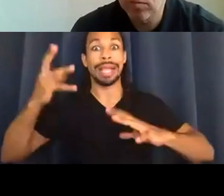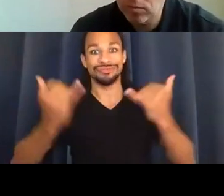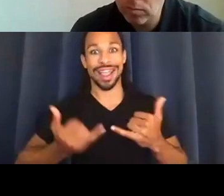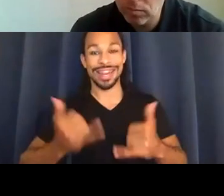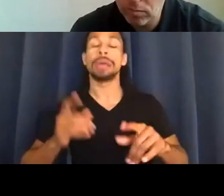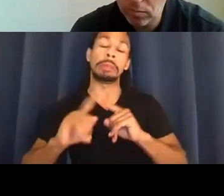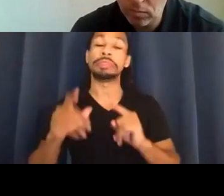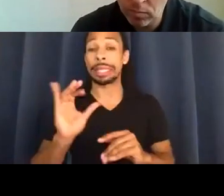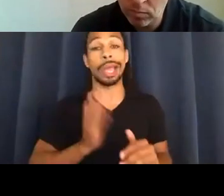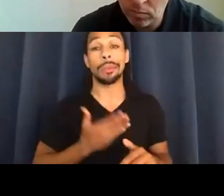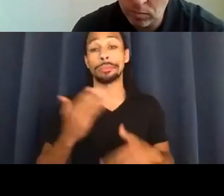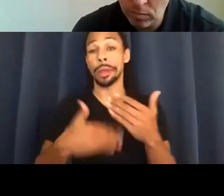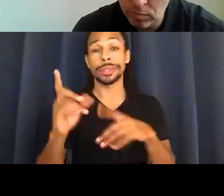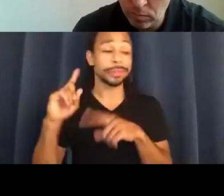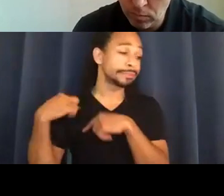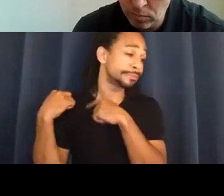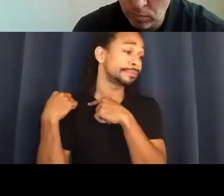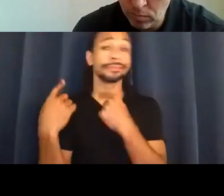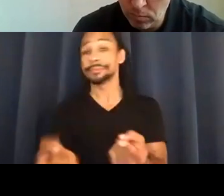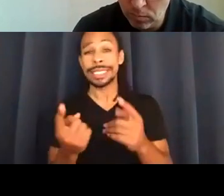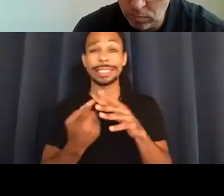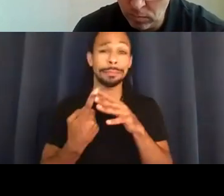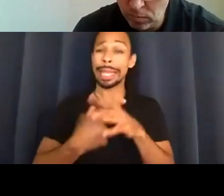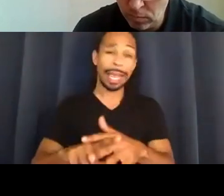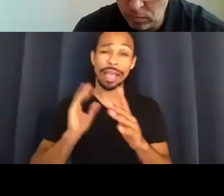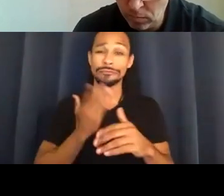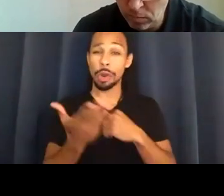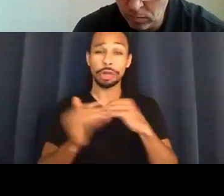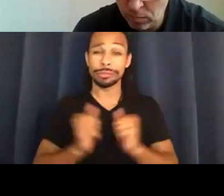and I think that we will be able to convene nationally.